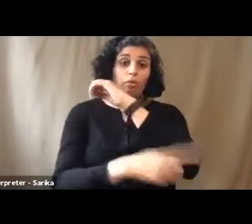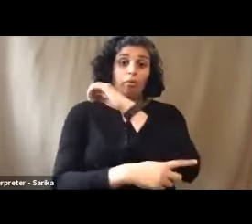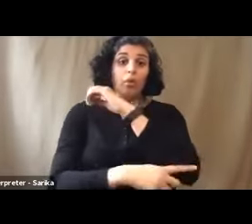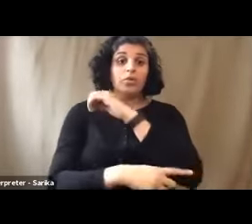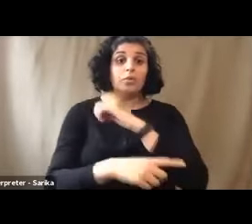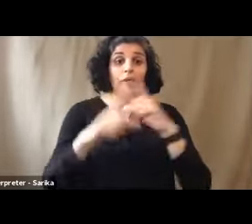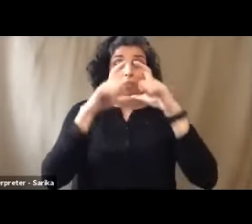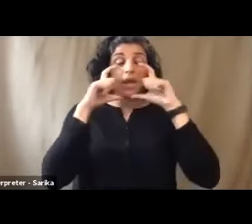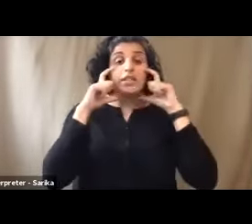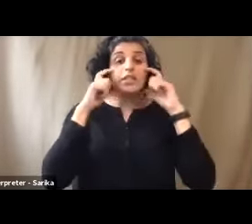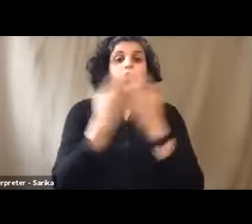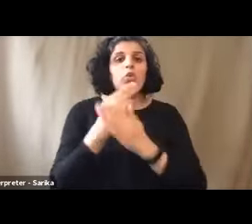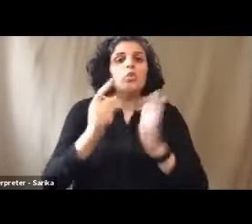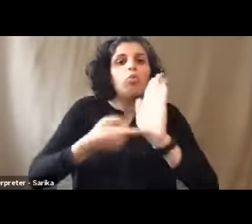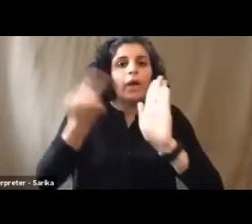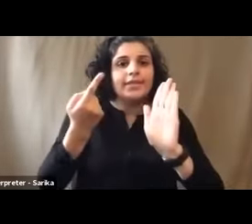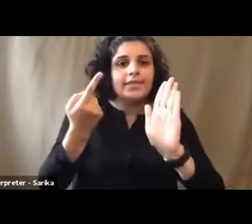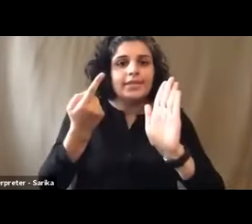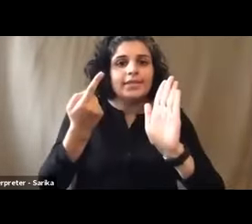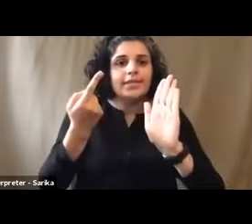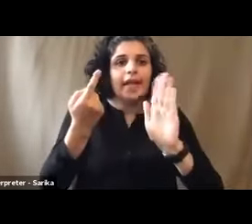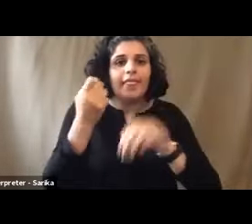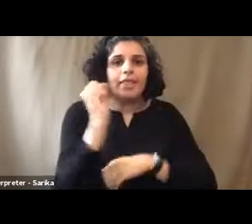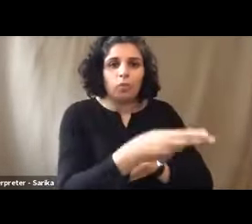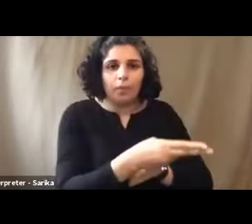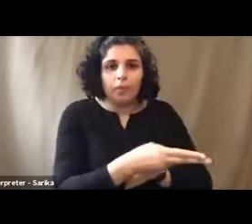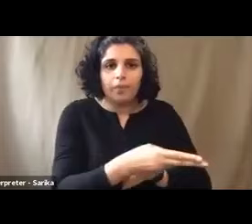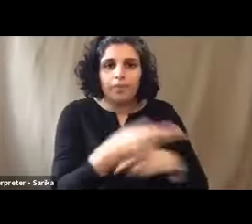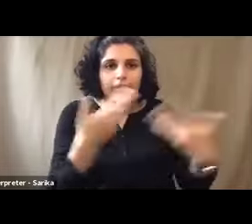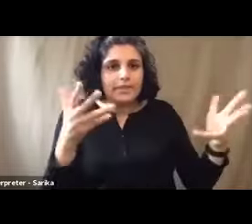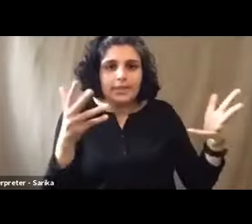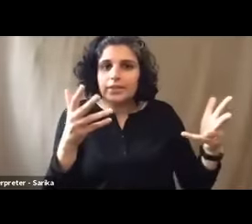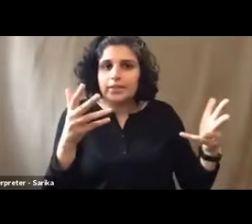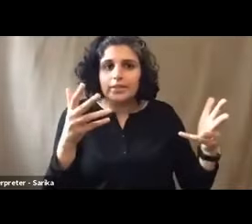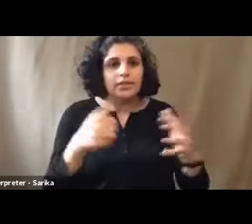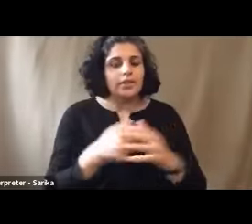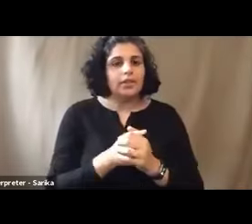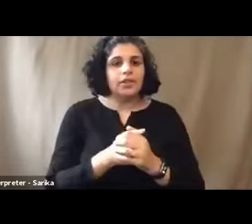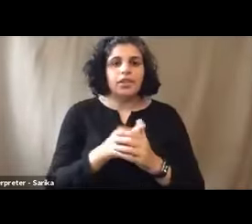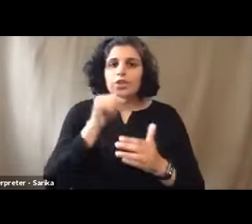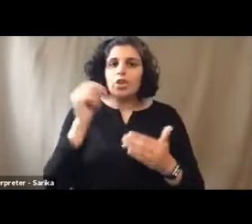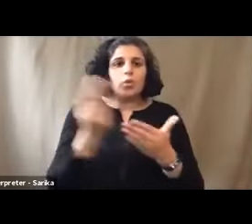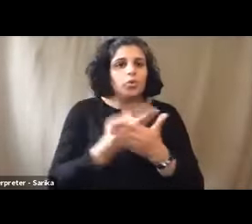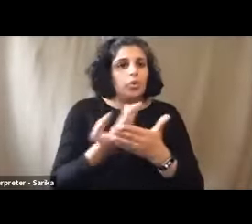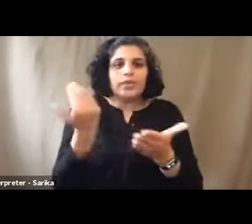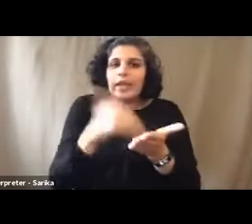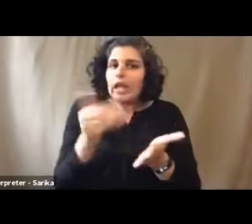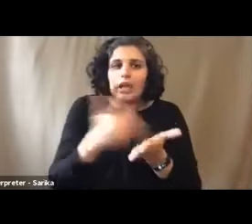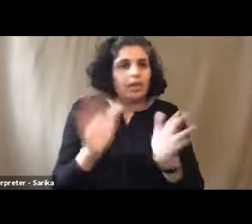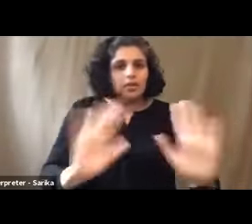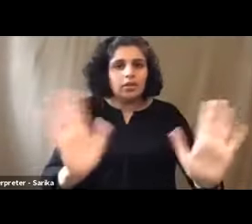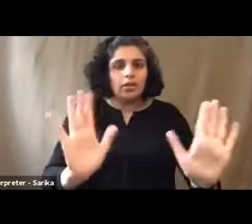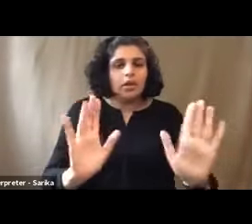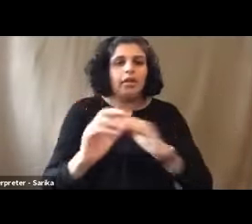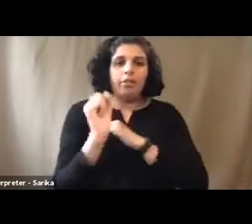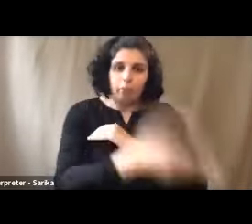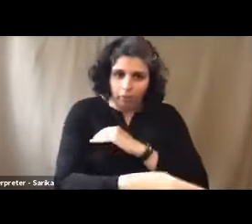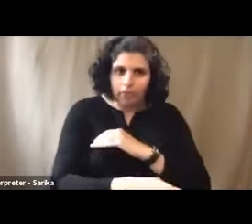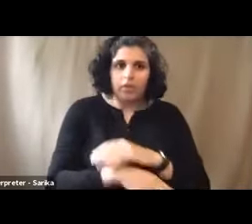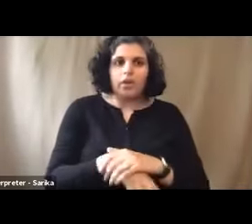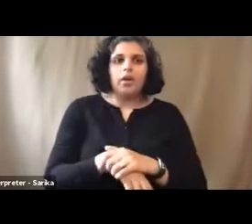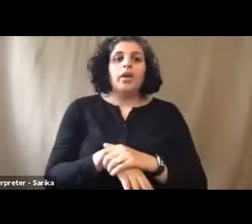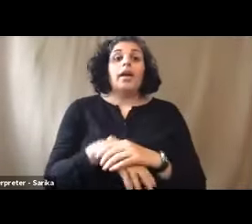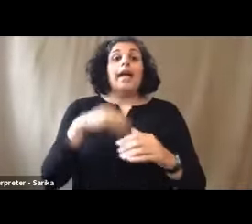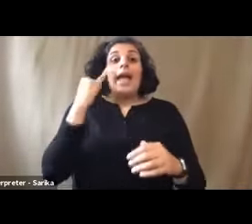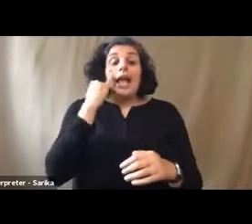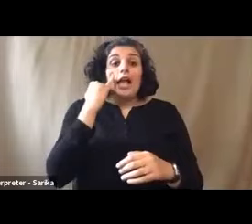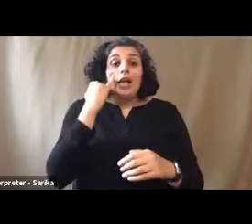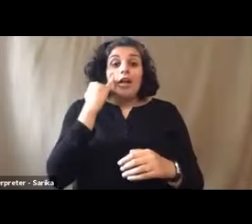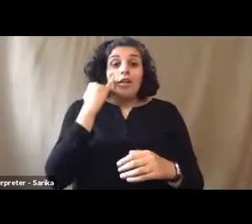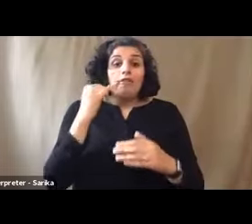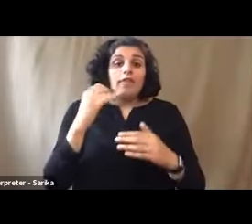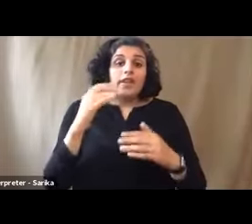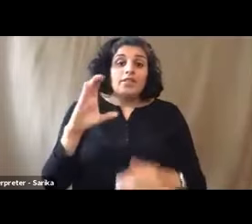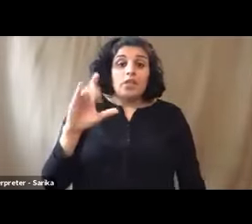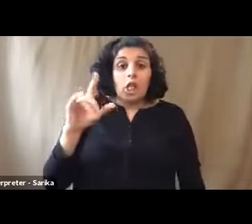So if possible, try to use a reusable mask that you wash every time you use it.